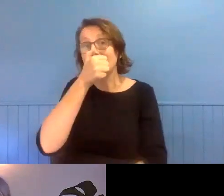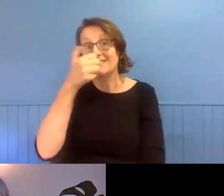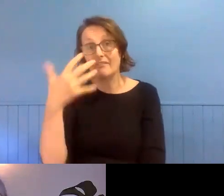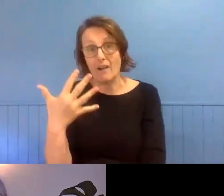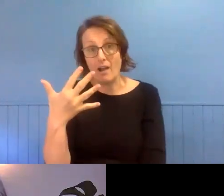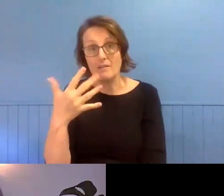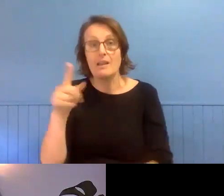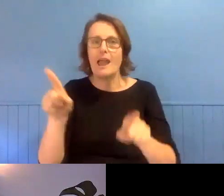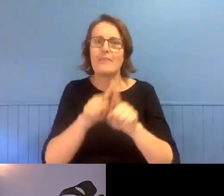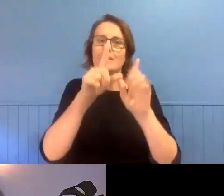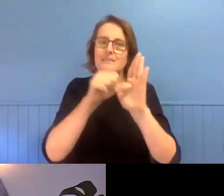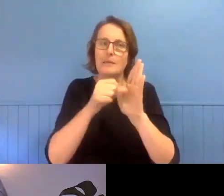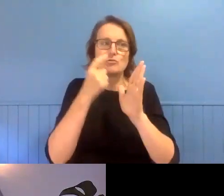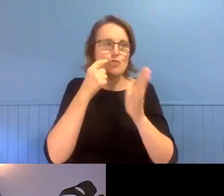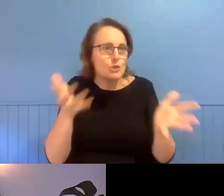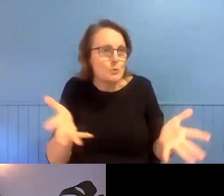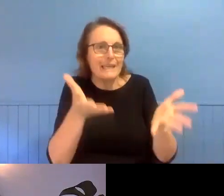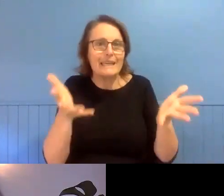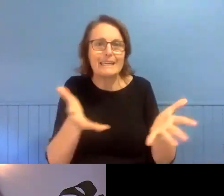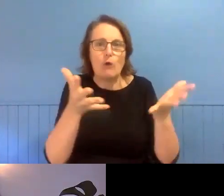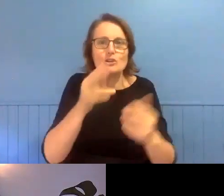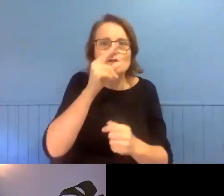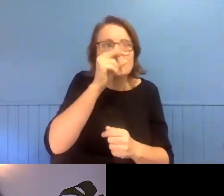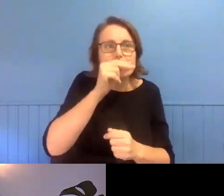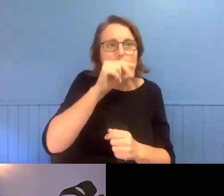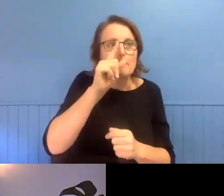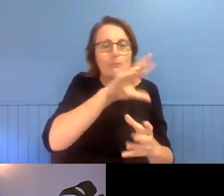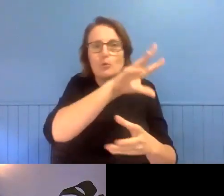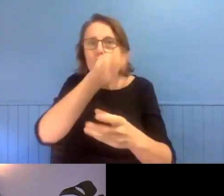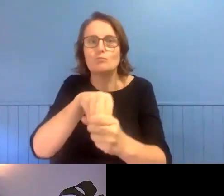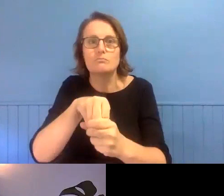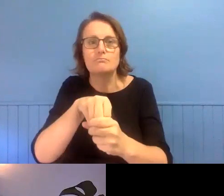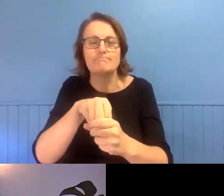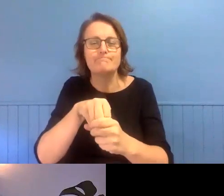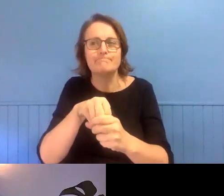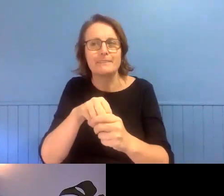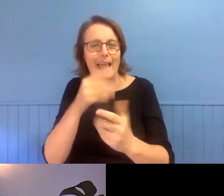a much younger audience. Some ideas there. TANDI PALMER WILLIAMS: Yeah,